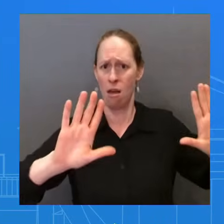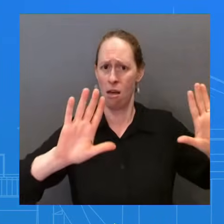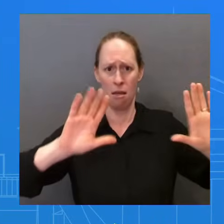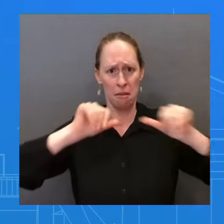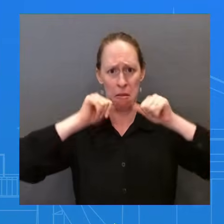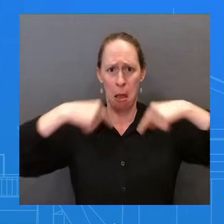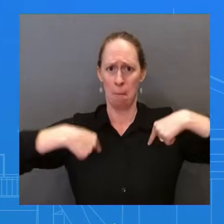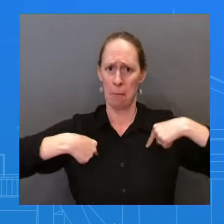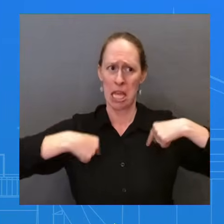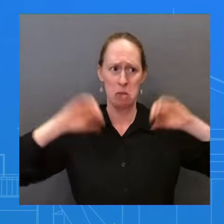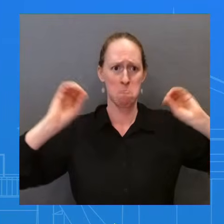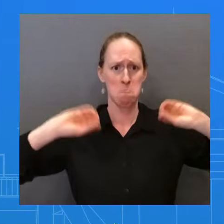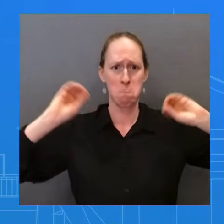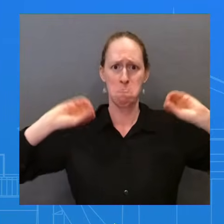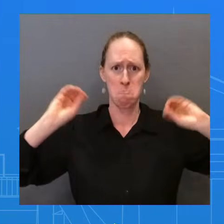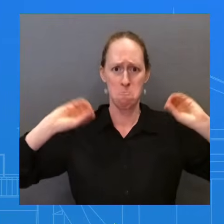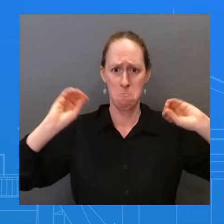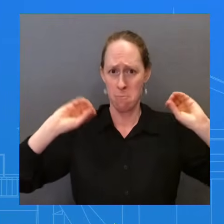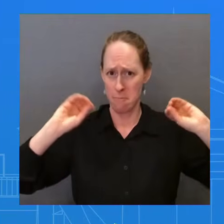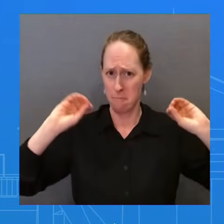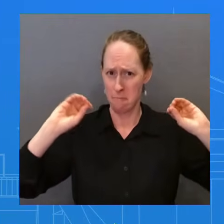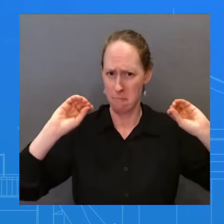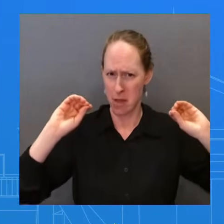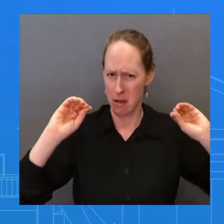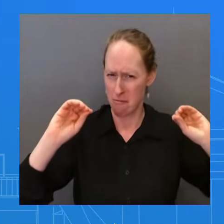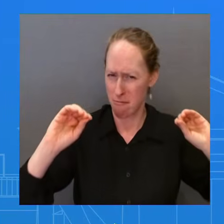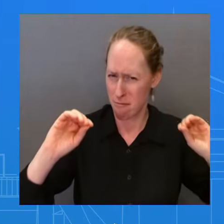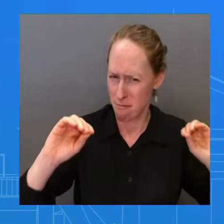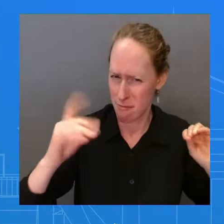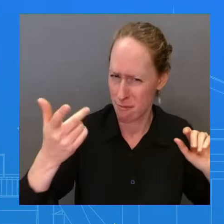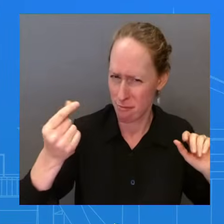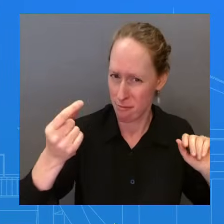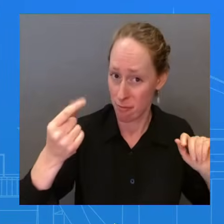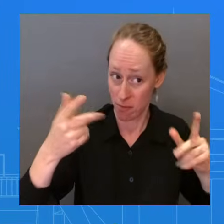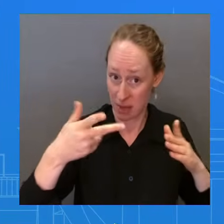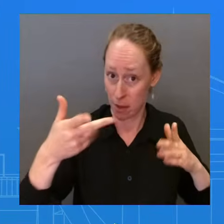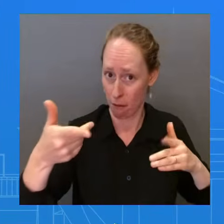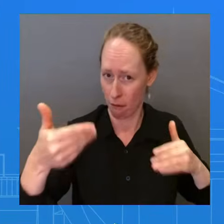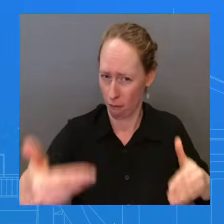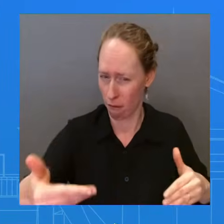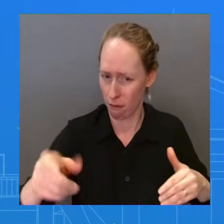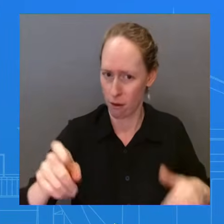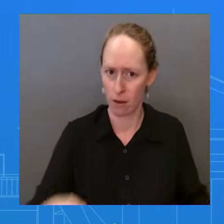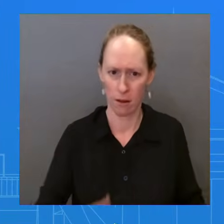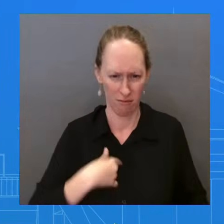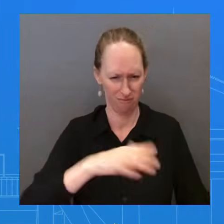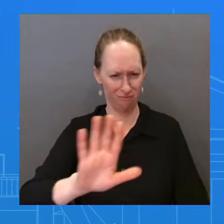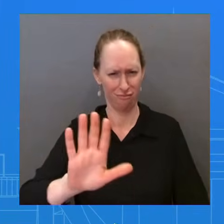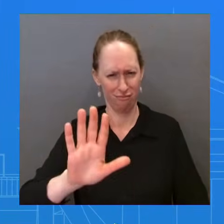Mr. Kirby: Well, we've seen the Ukrainian denial that they had anything to do -- you're talking about the drone strike on the apartment building in Moscow? The Press: Moscow, yeah.